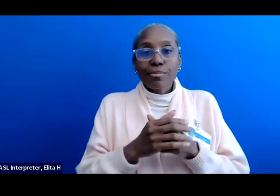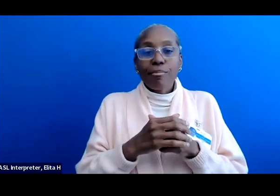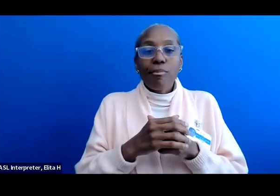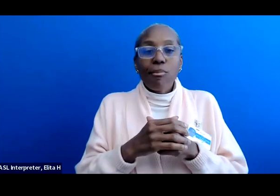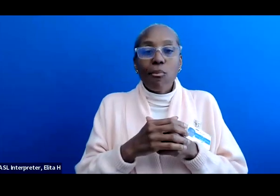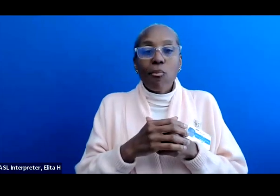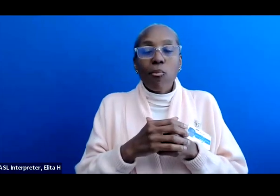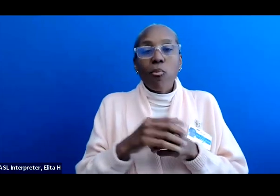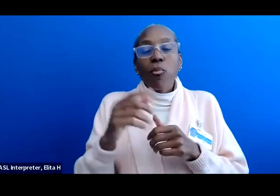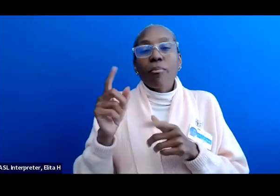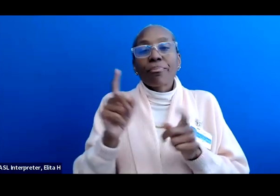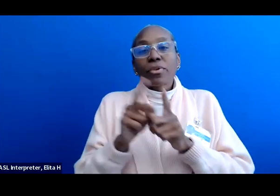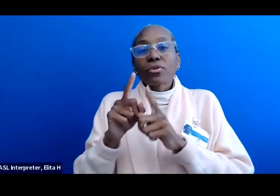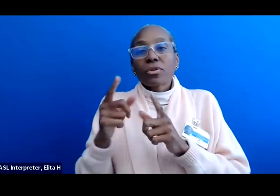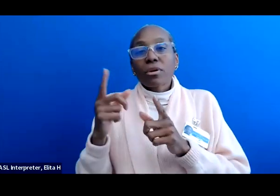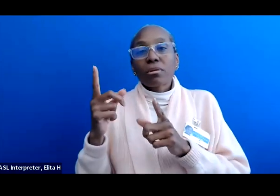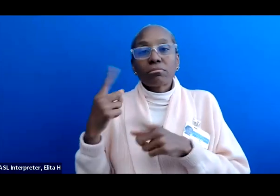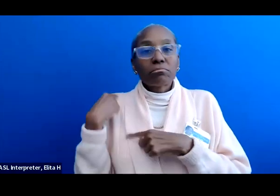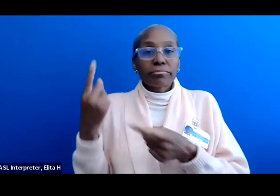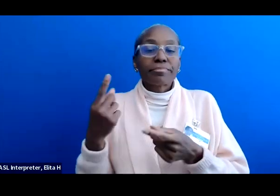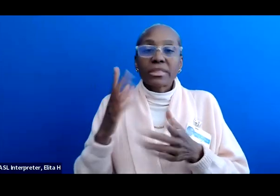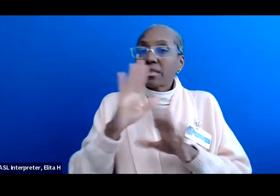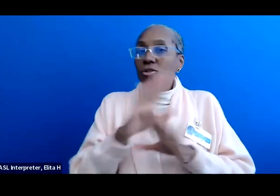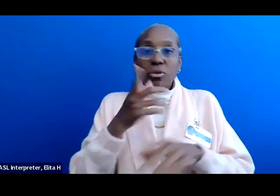Another thing that I have had, and please don't be offended by this,